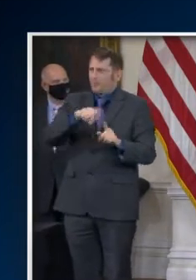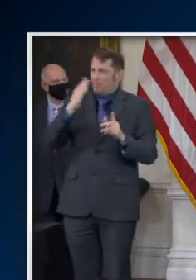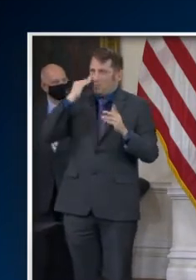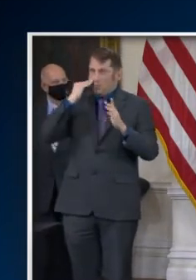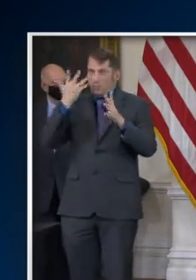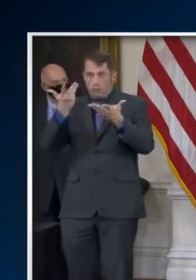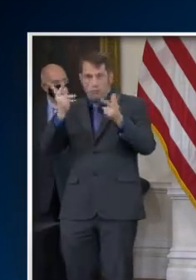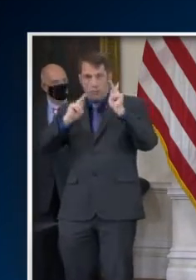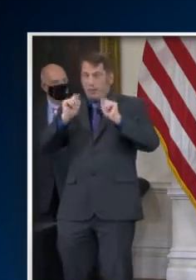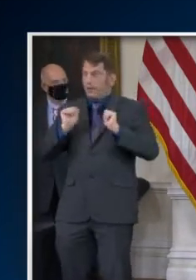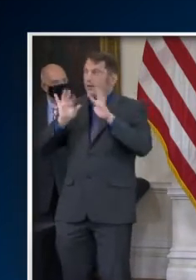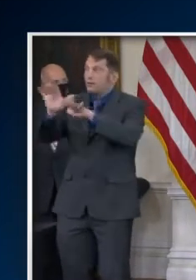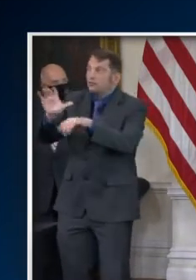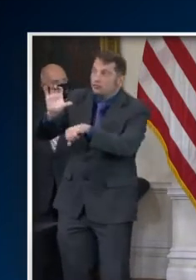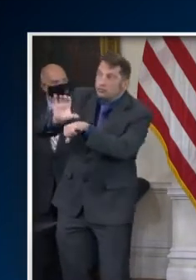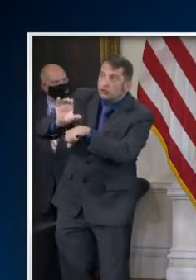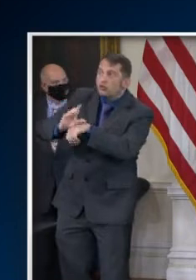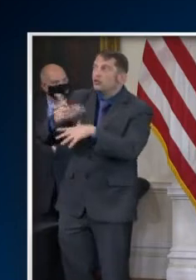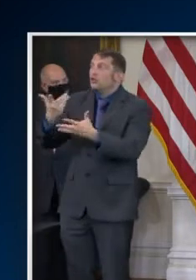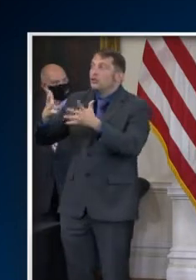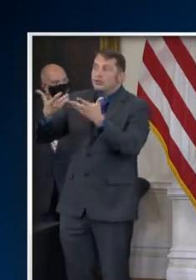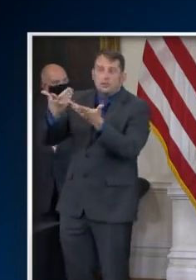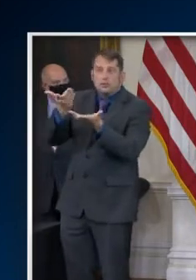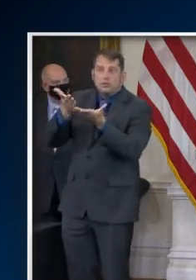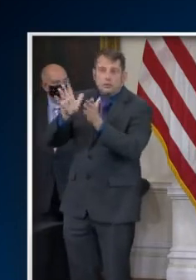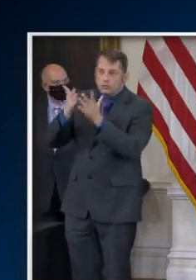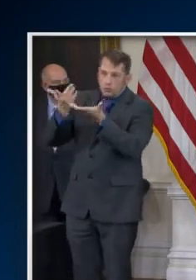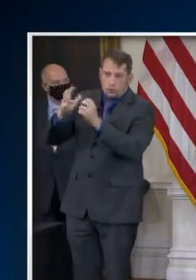FAMILIES TO RECEIVE A VACCINE AND GET IN FORMATION.